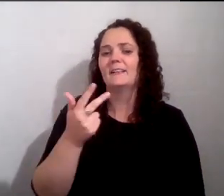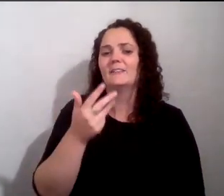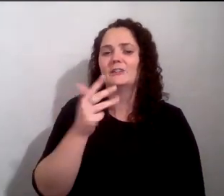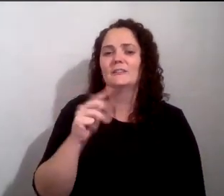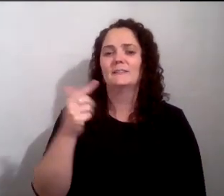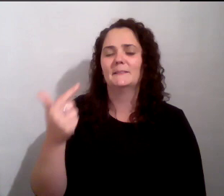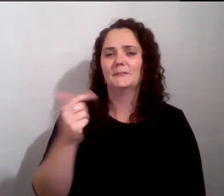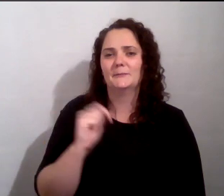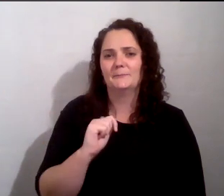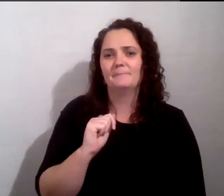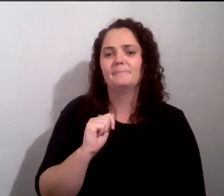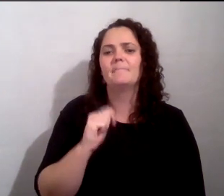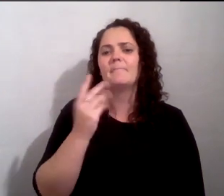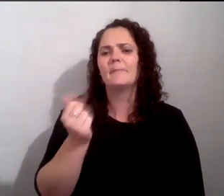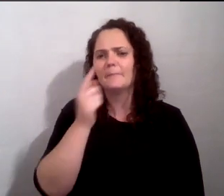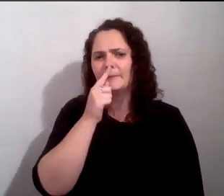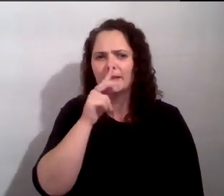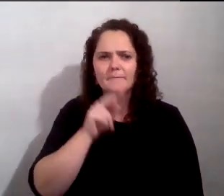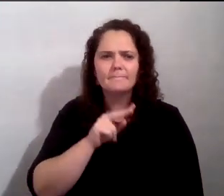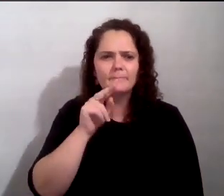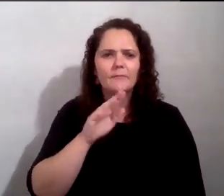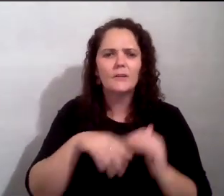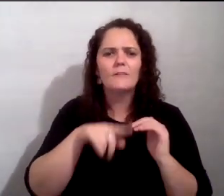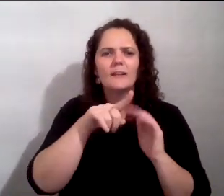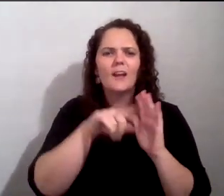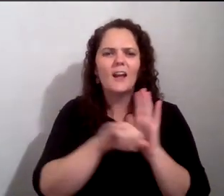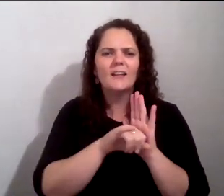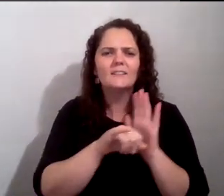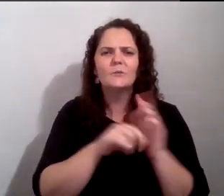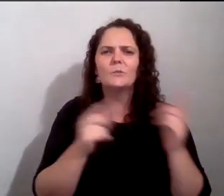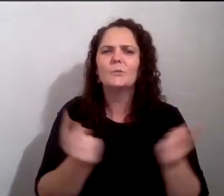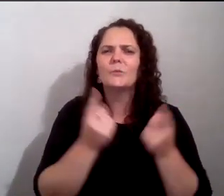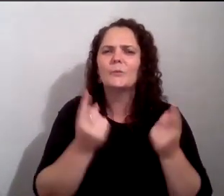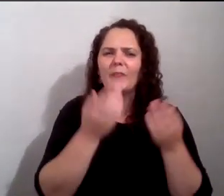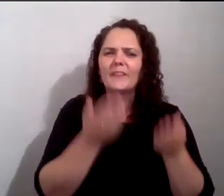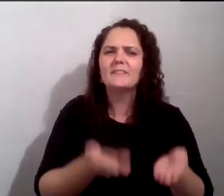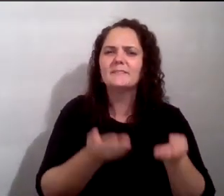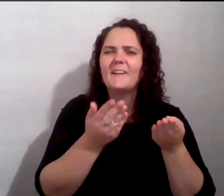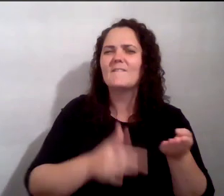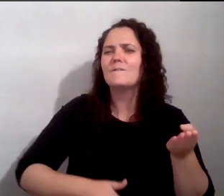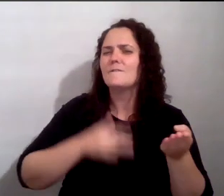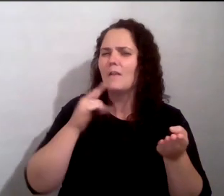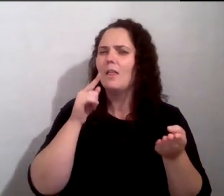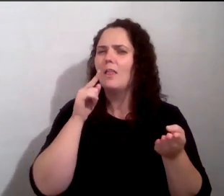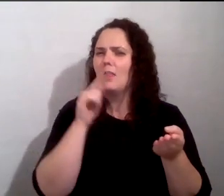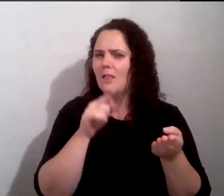Now whilst there's been some debate about the sitter's identity, it's likely the artist's mother and we can see this kind of